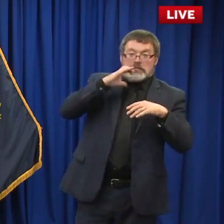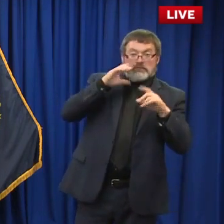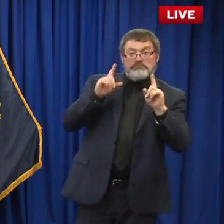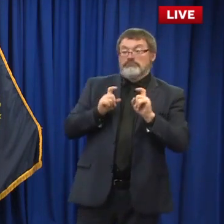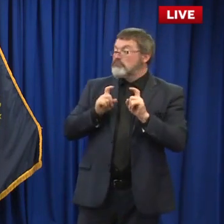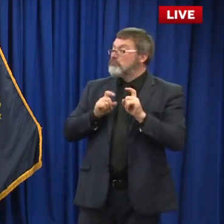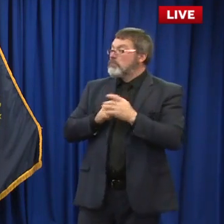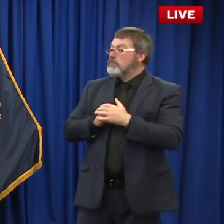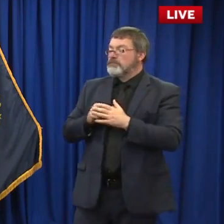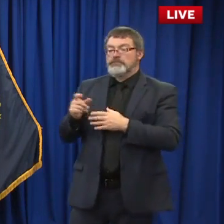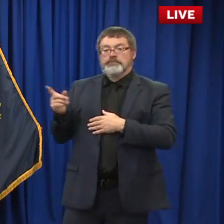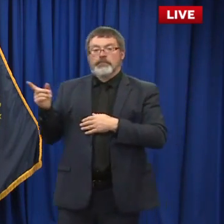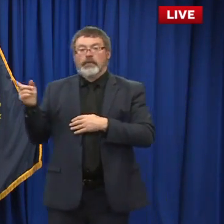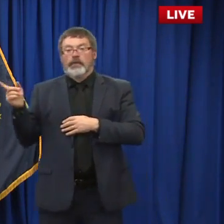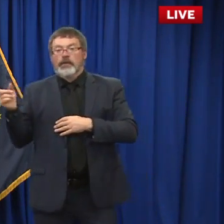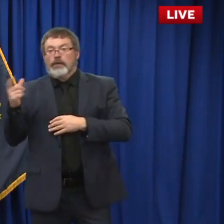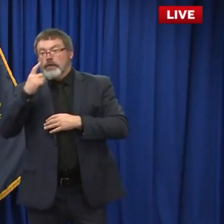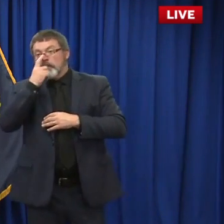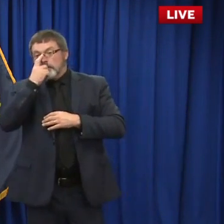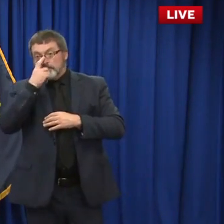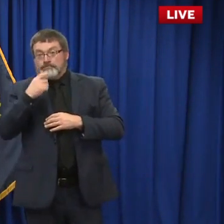GET A BETTER AIR CIRCULATION SYSTEM IF THIS DOES CONTINUE.